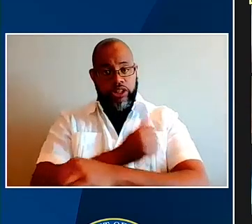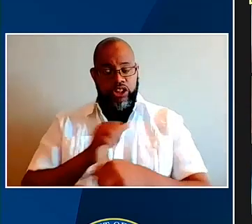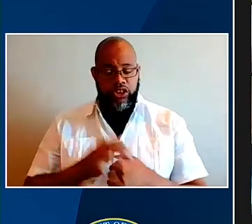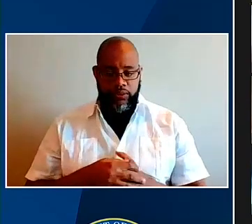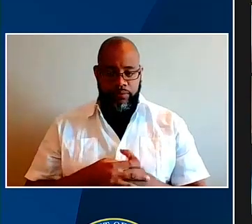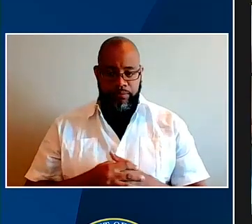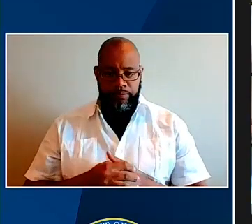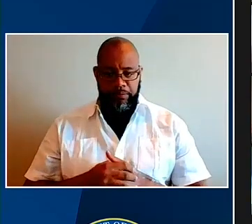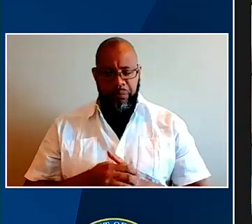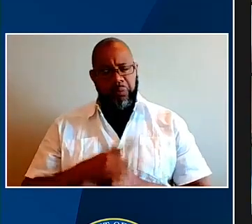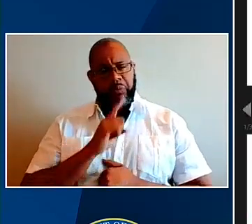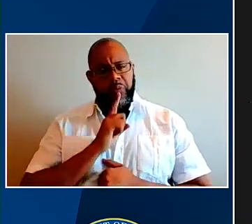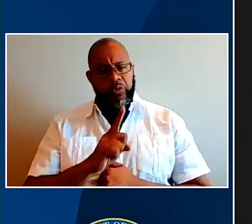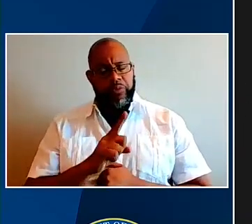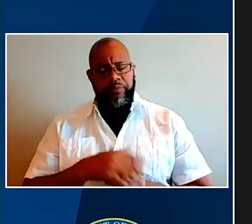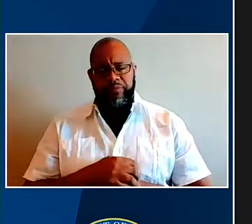Sure. I'll be glad to do that.